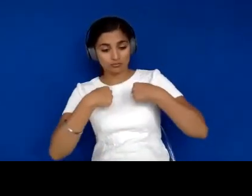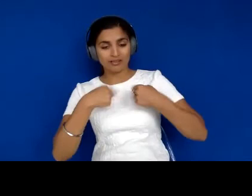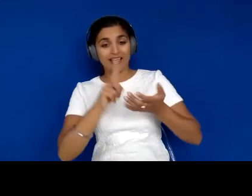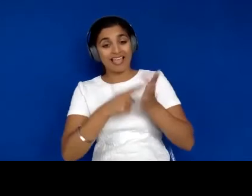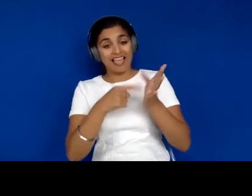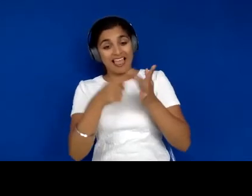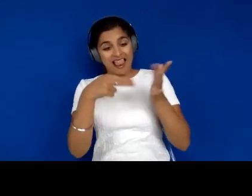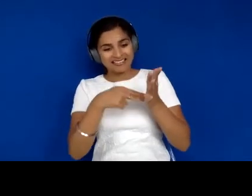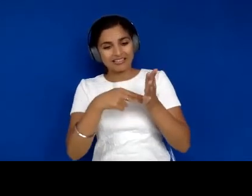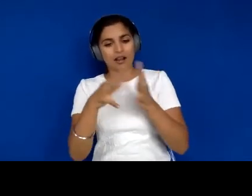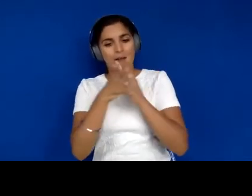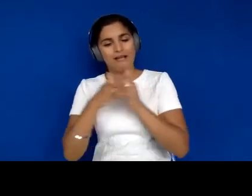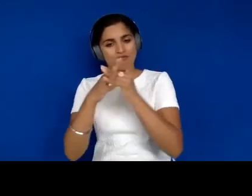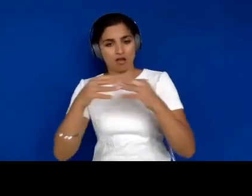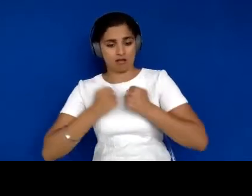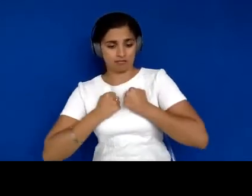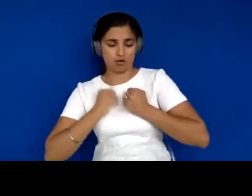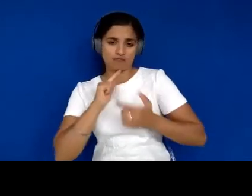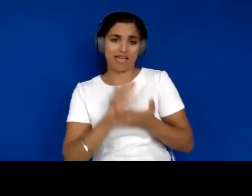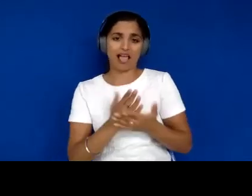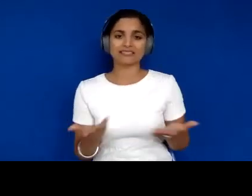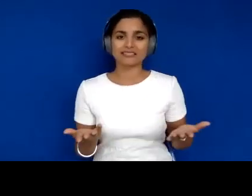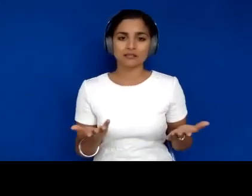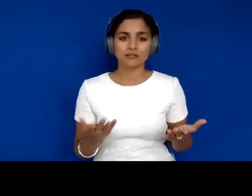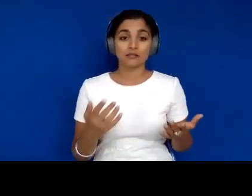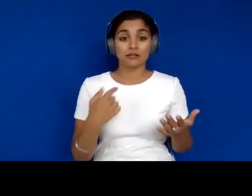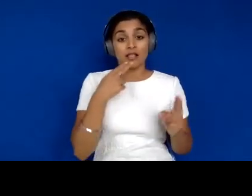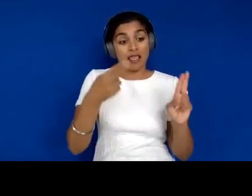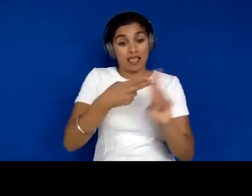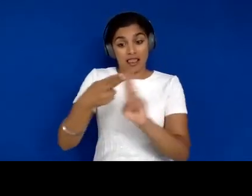disabilities being replaced in certain settings my functional mental and